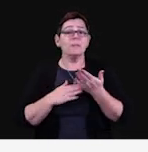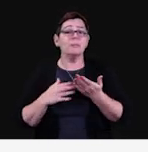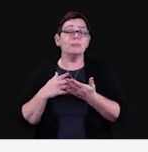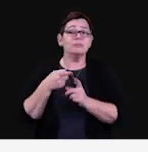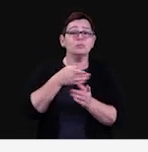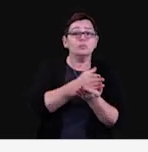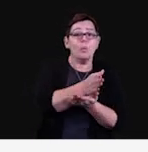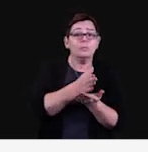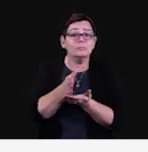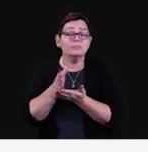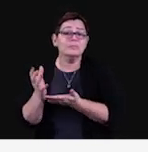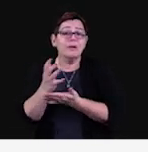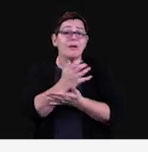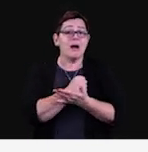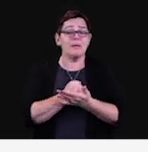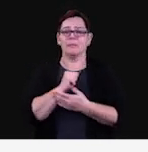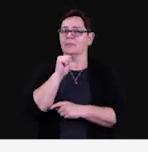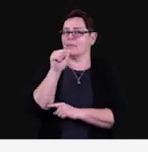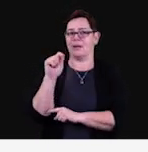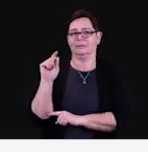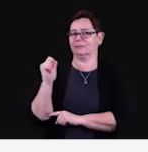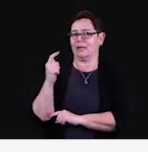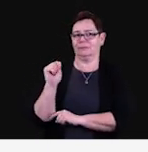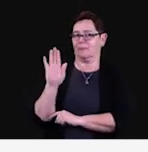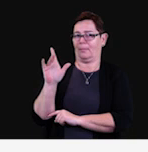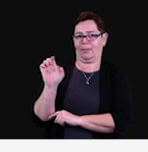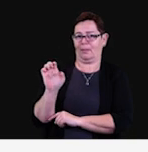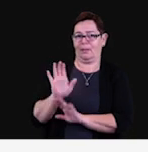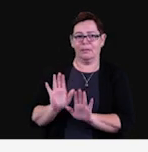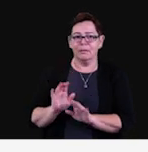Non-taxable income can include payments for the Goods and services